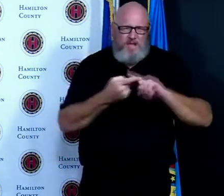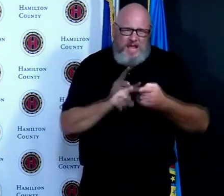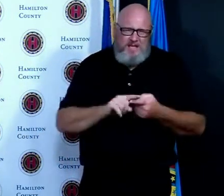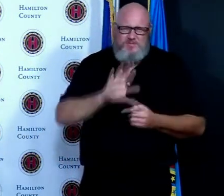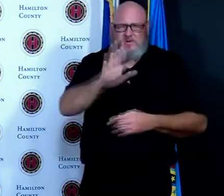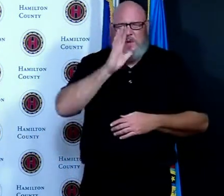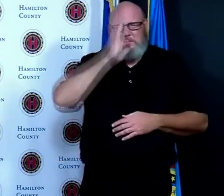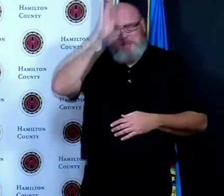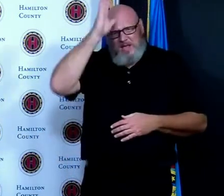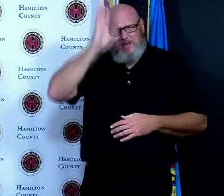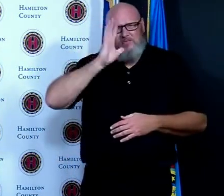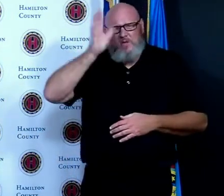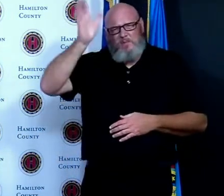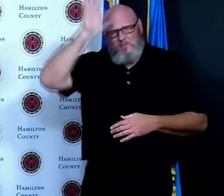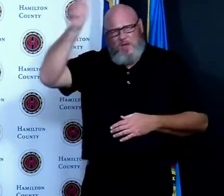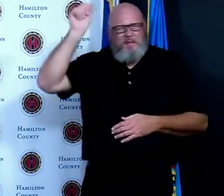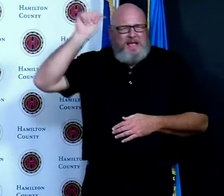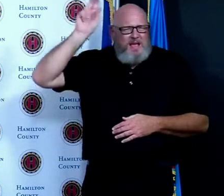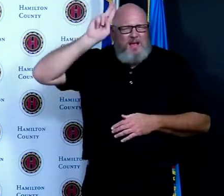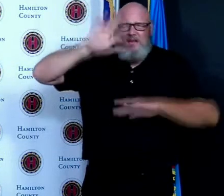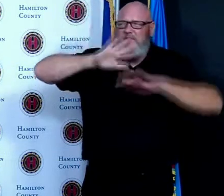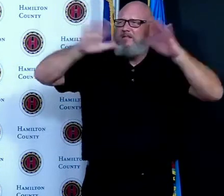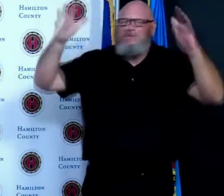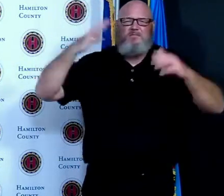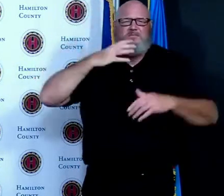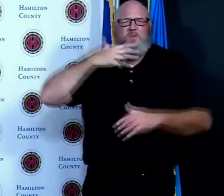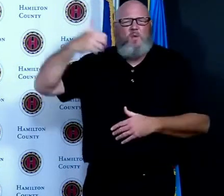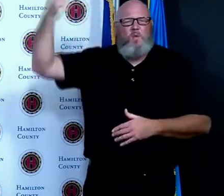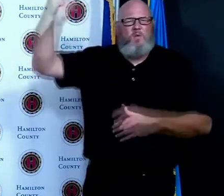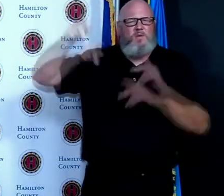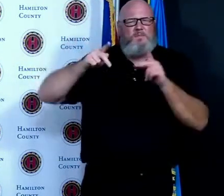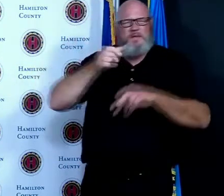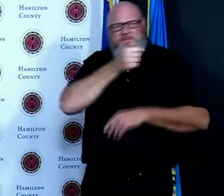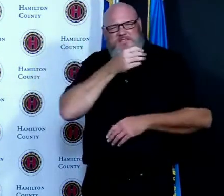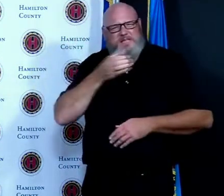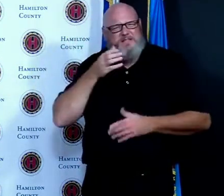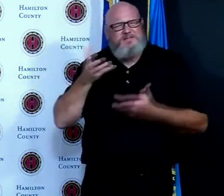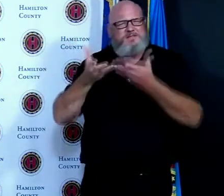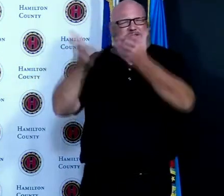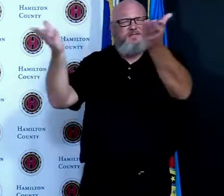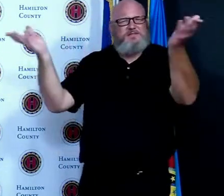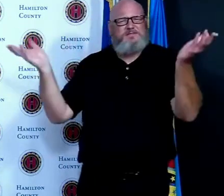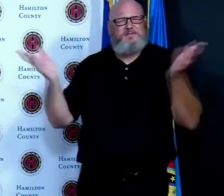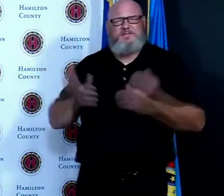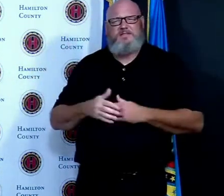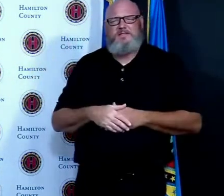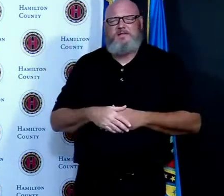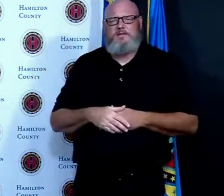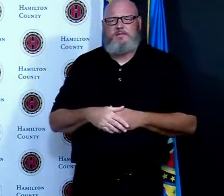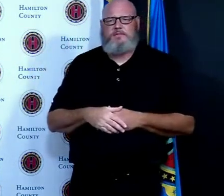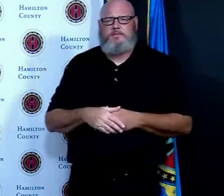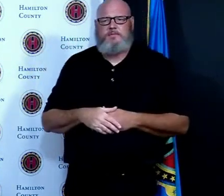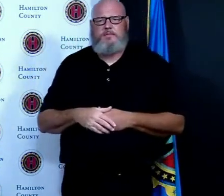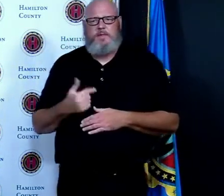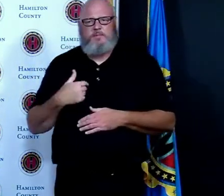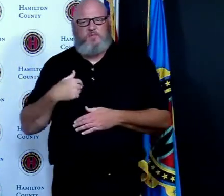very quickly about their the Health Board's response to folks that are violating the rules